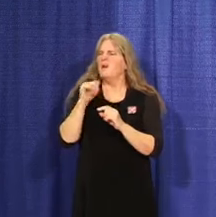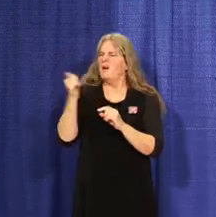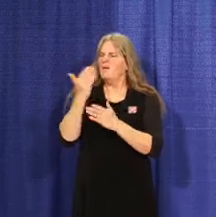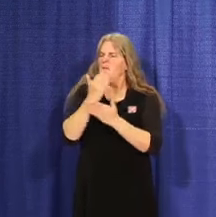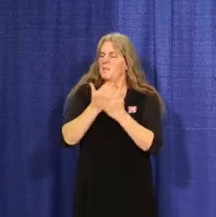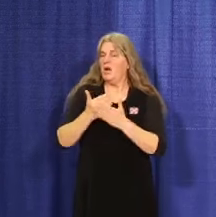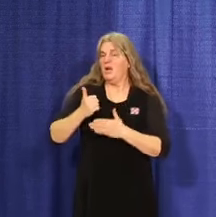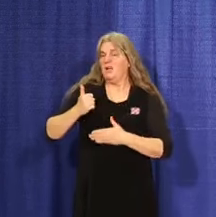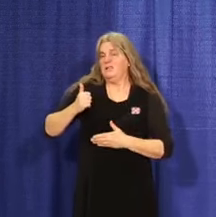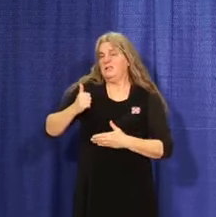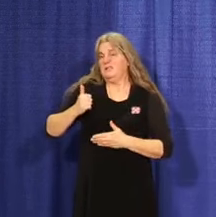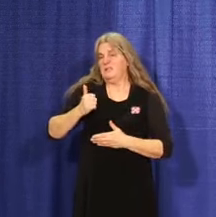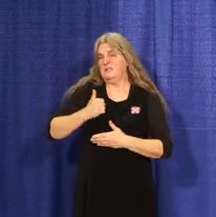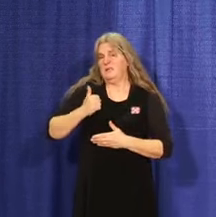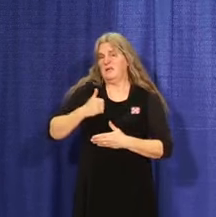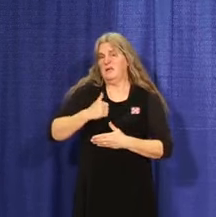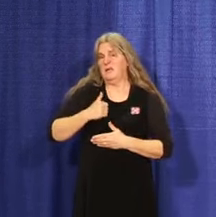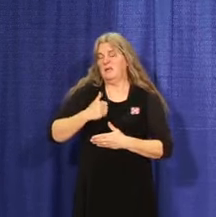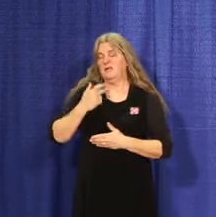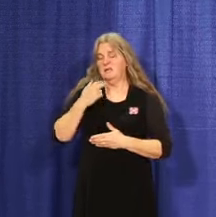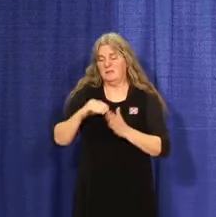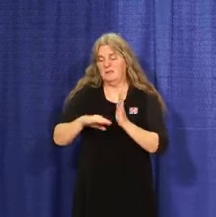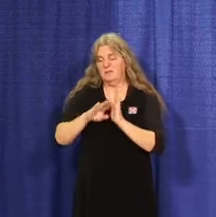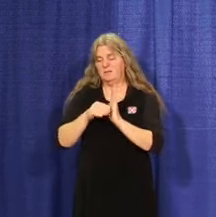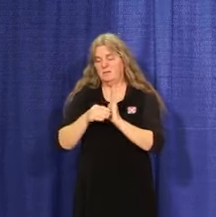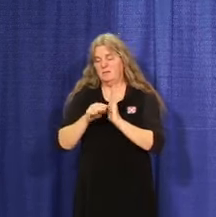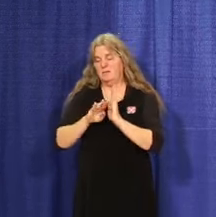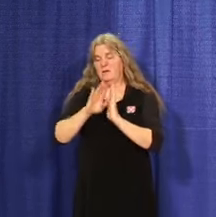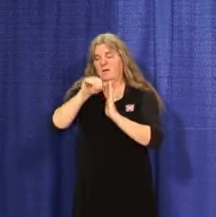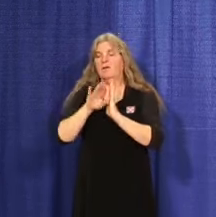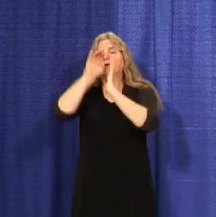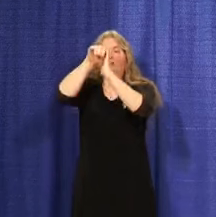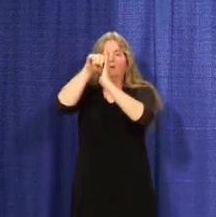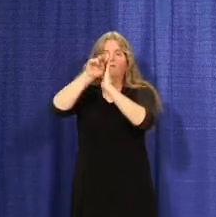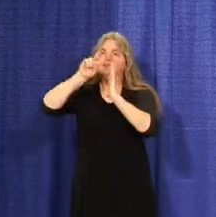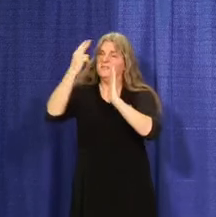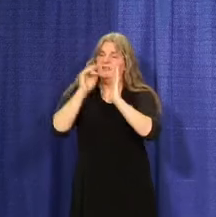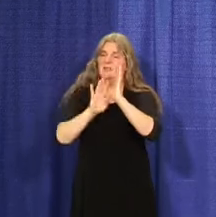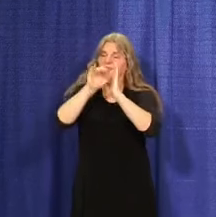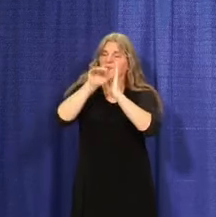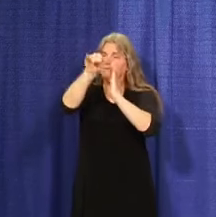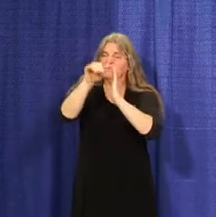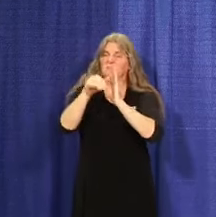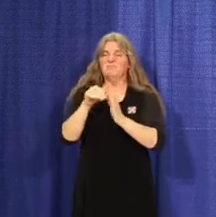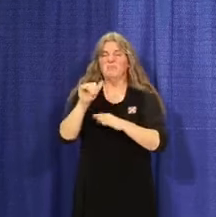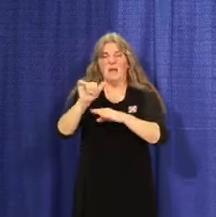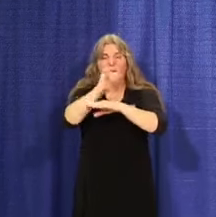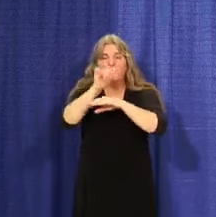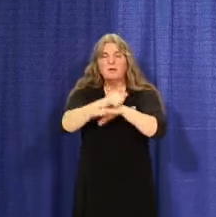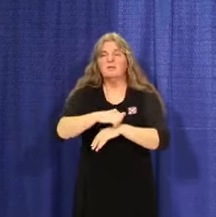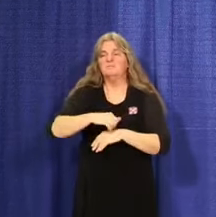jurisdictions of interest, particularly Alberta, Ontario, and Québec.